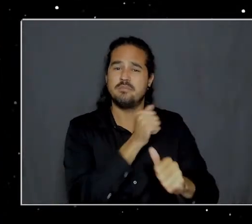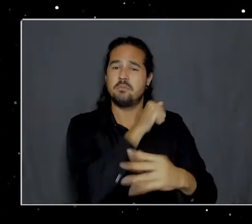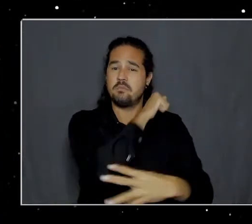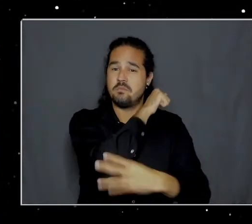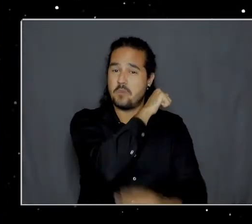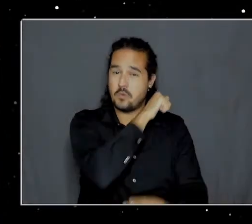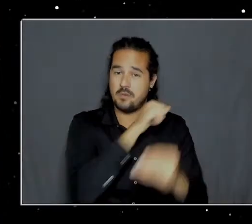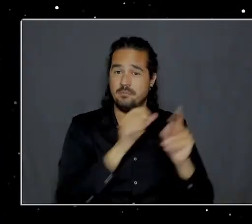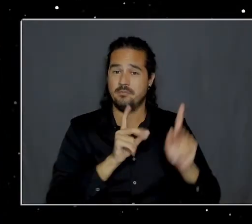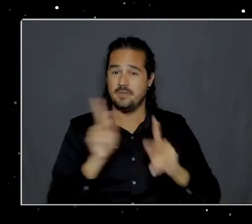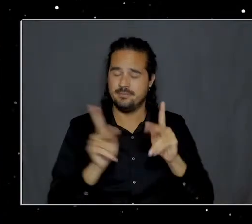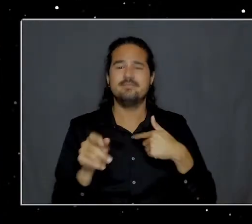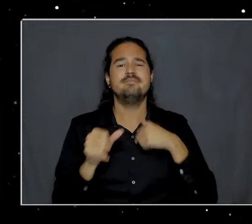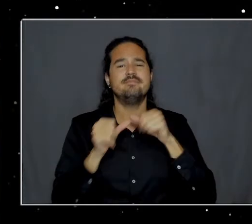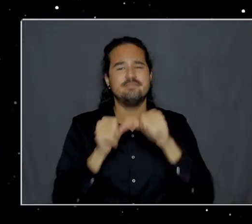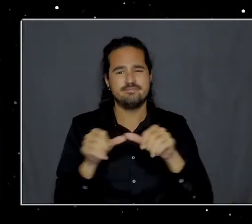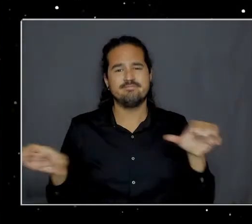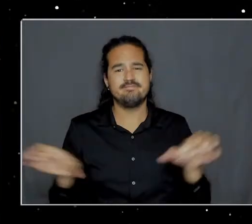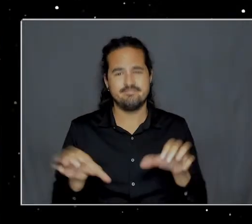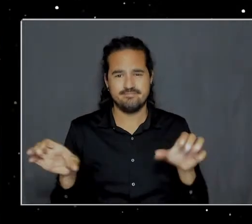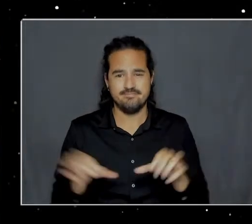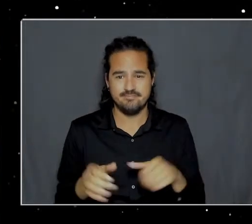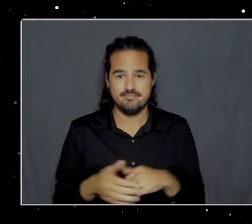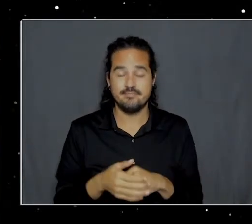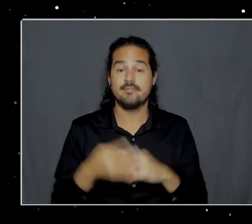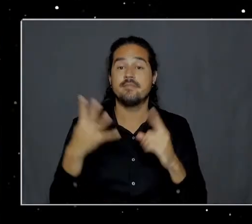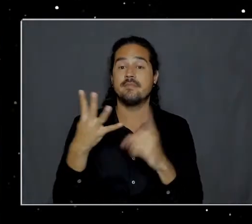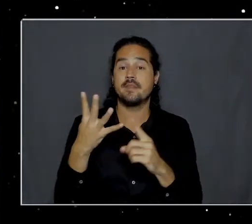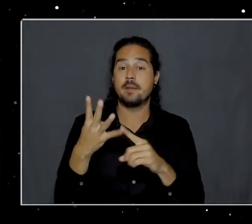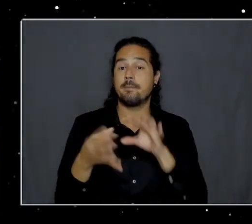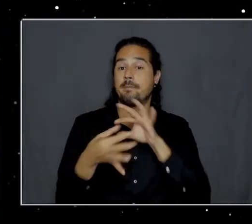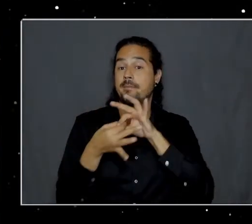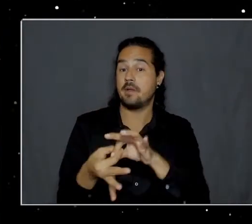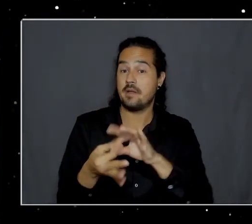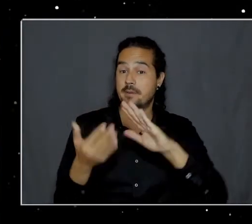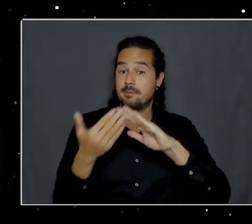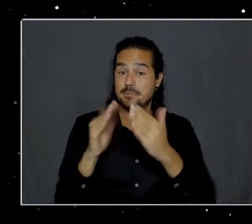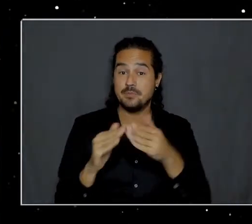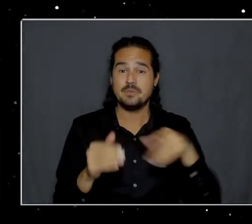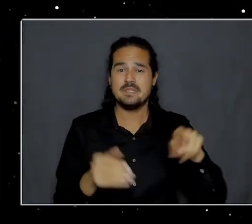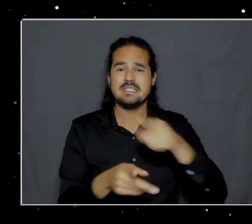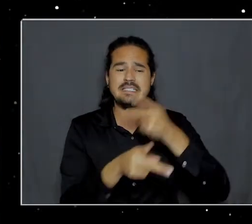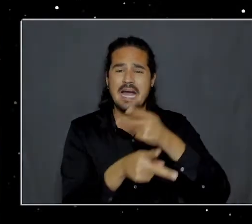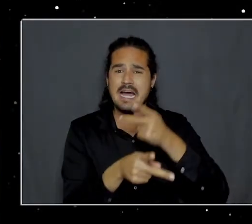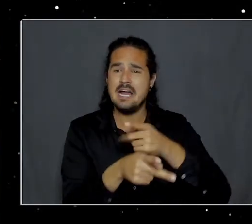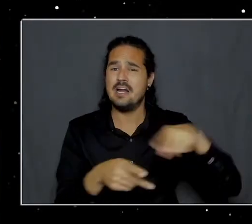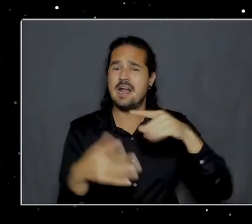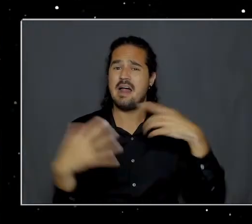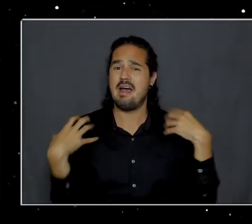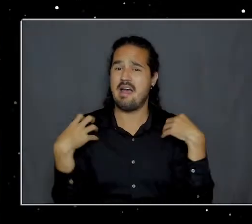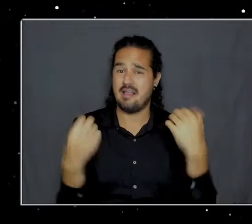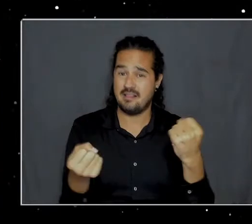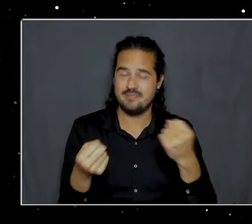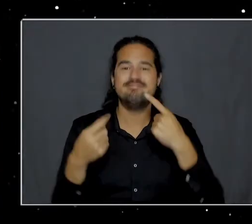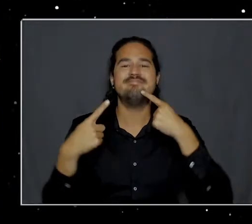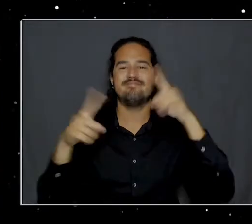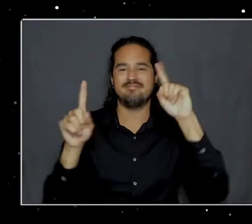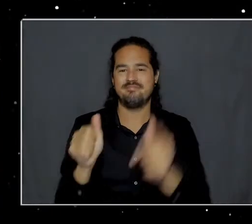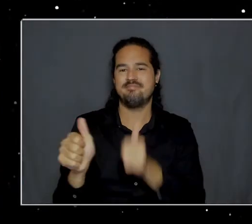FEEL LIKE THEY'RE EXCLUDED. YOU BELONG TO A COMMUNITY THAT CARES FOR YOUR HEALTH. WE SUCCESSFULLY PASSED THE PROTECTING PREGNANT PATIENTS